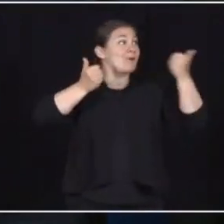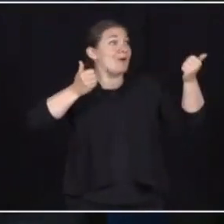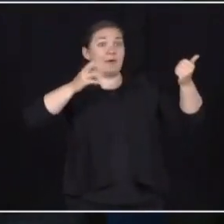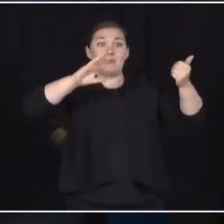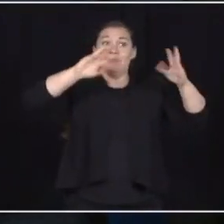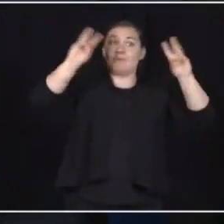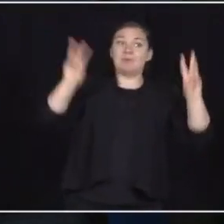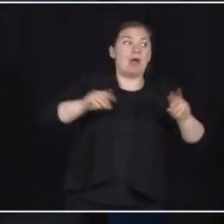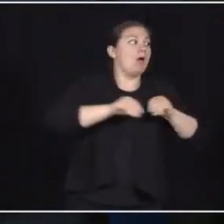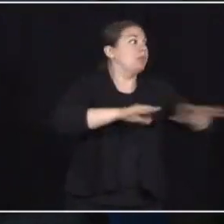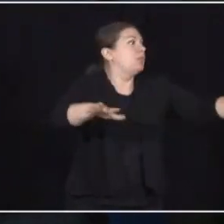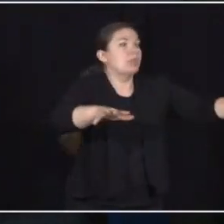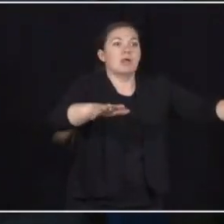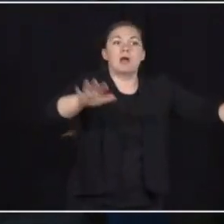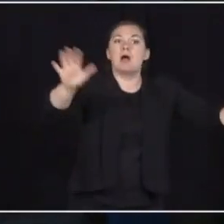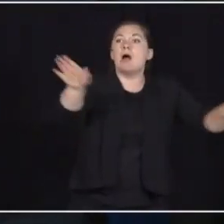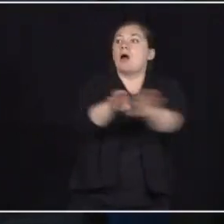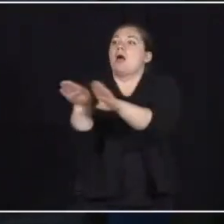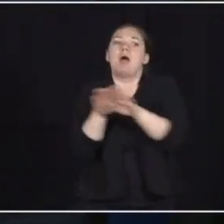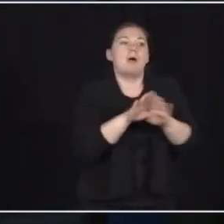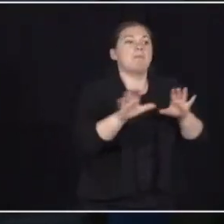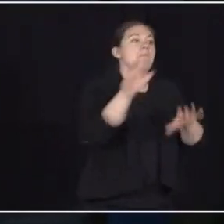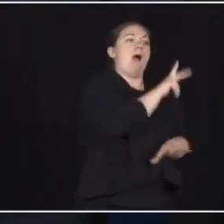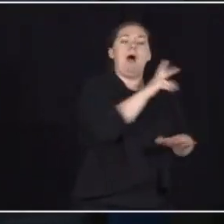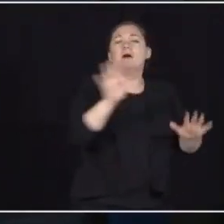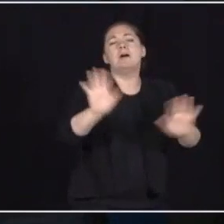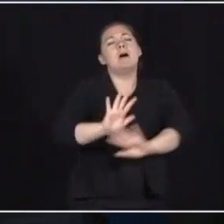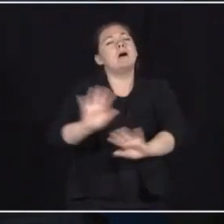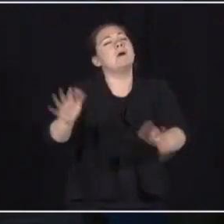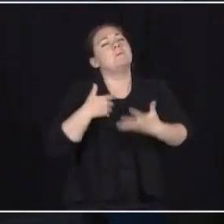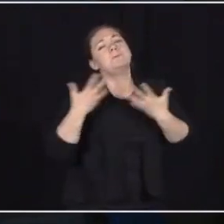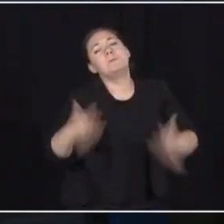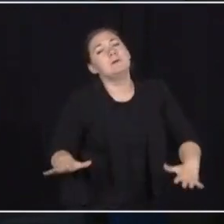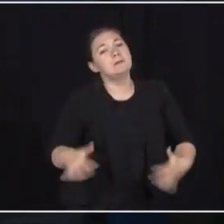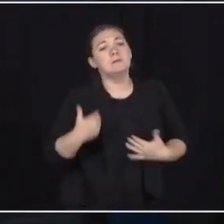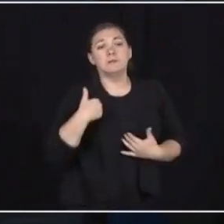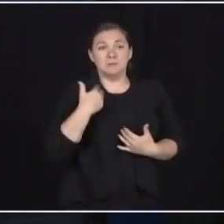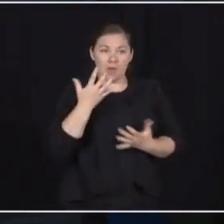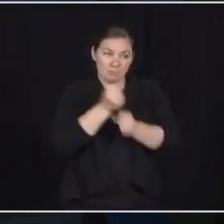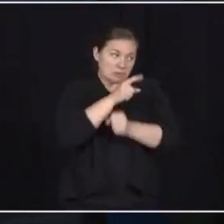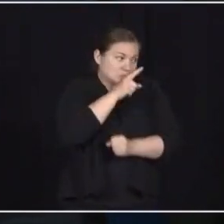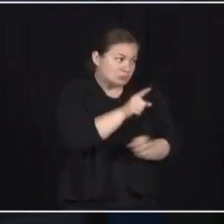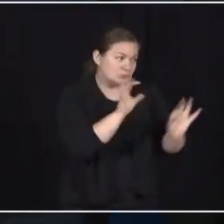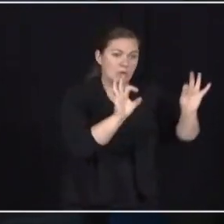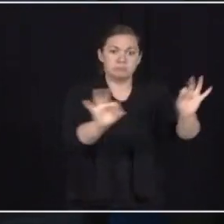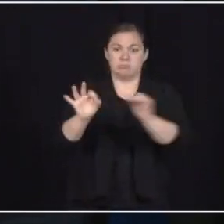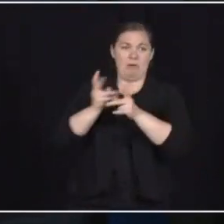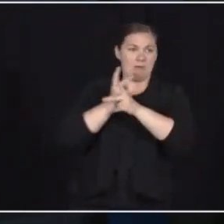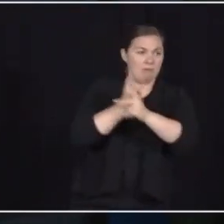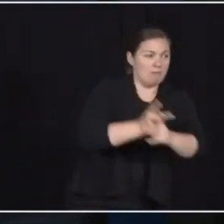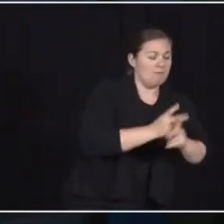COVID-19. Because people have been so good, all 14 1/2 million Ontarians. Often now, it would be terribly especially